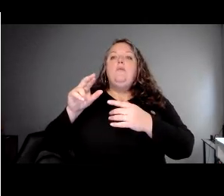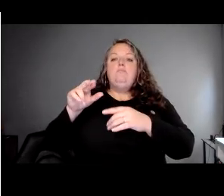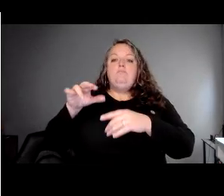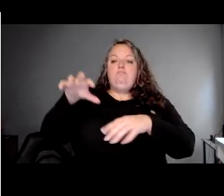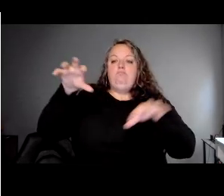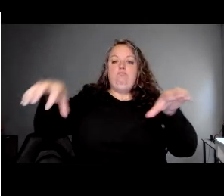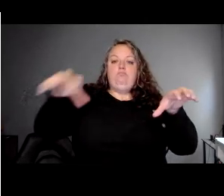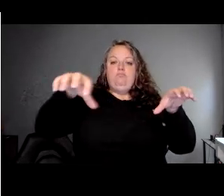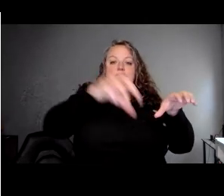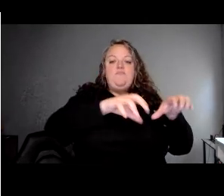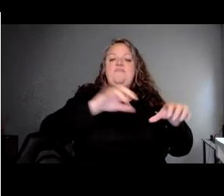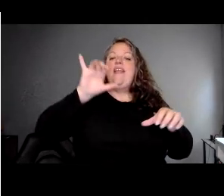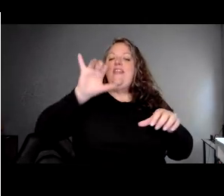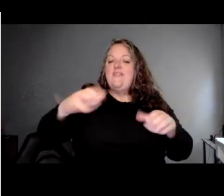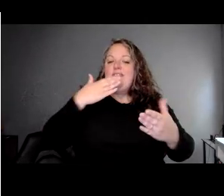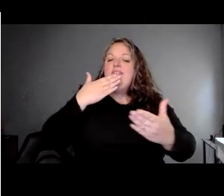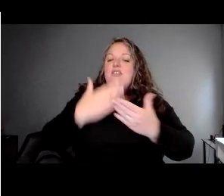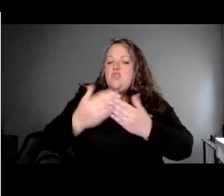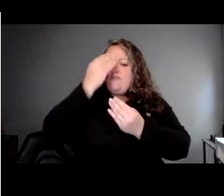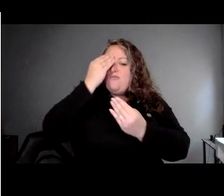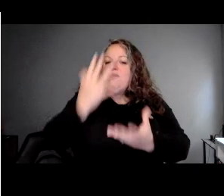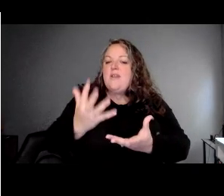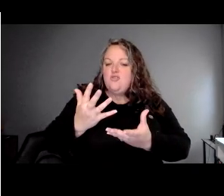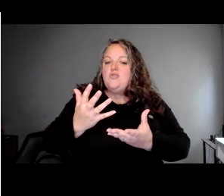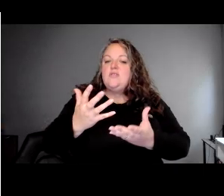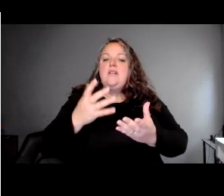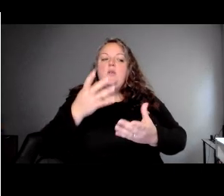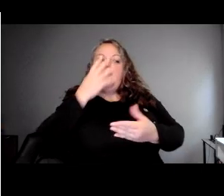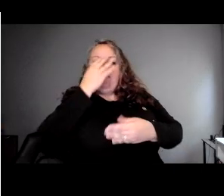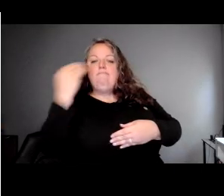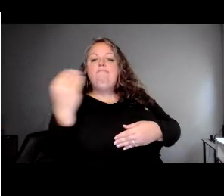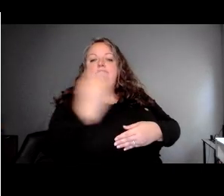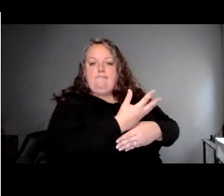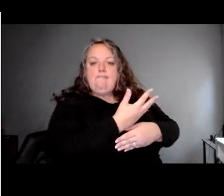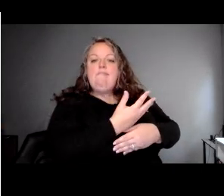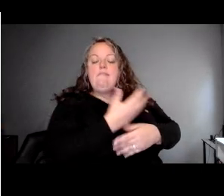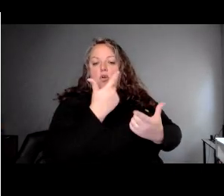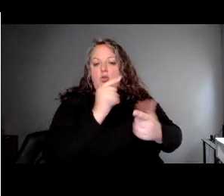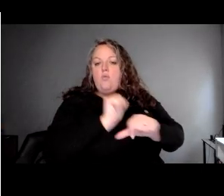will take that back to Green Mountain Transit and our public transit um, partners. uh they're